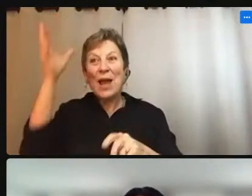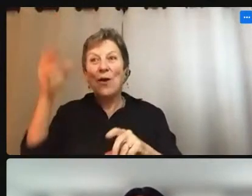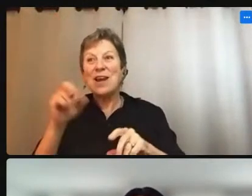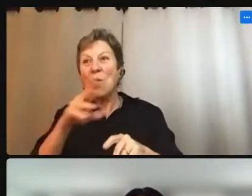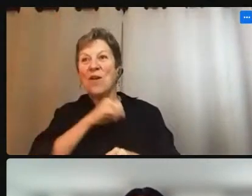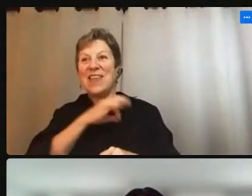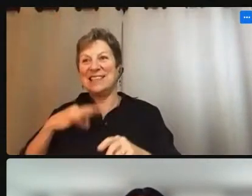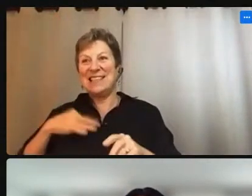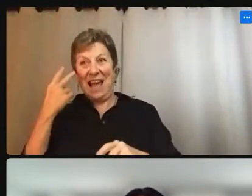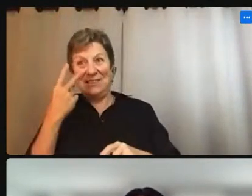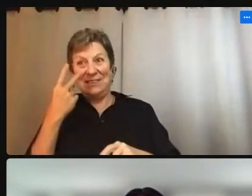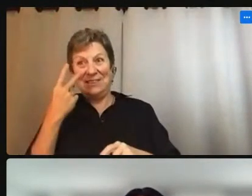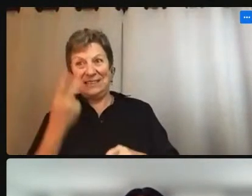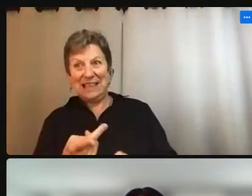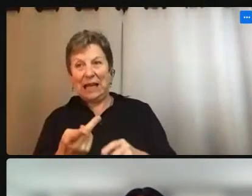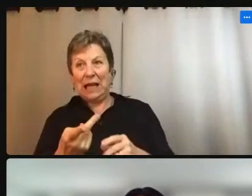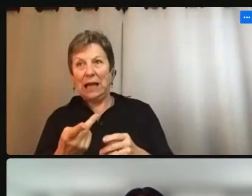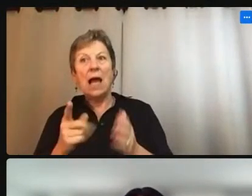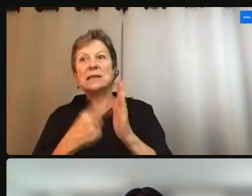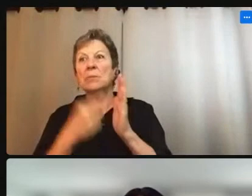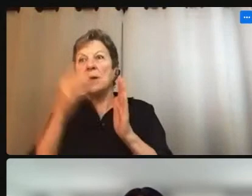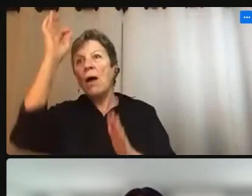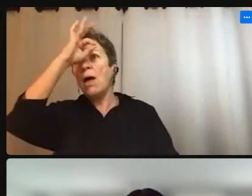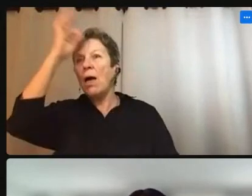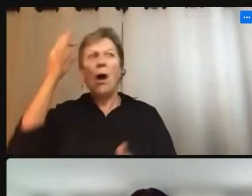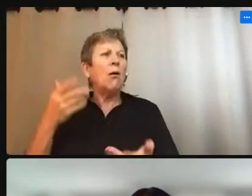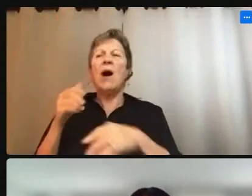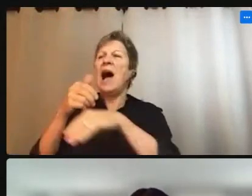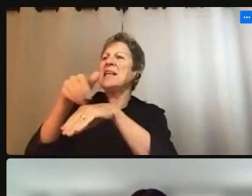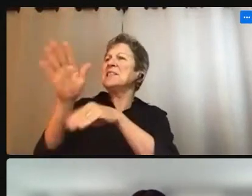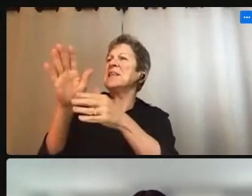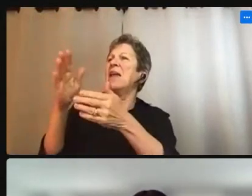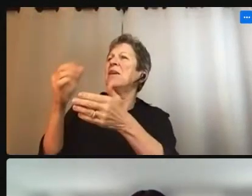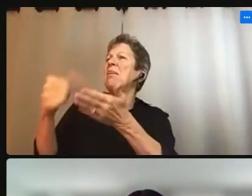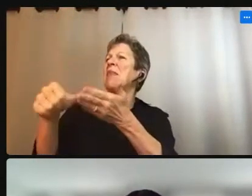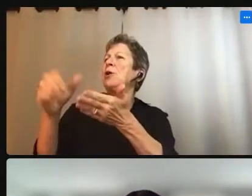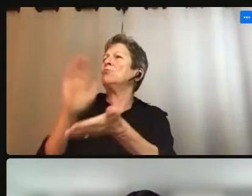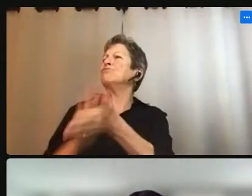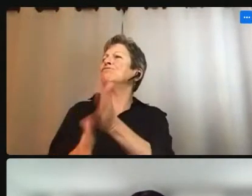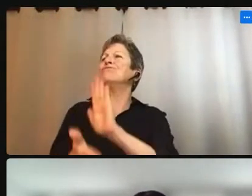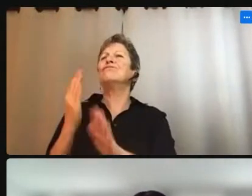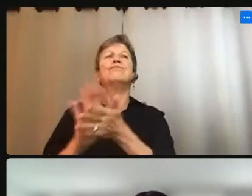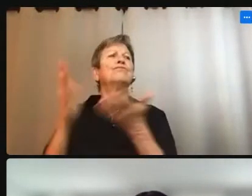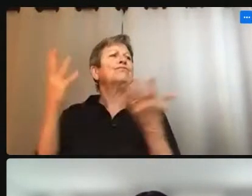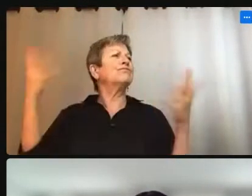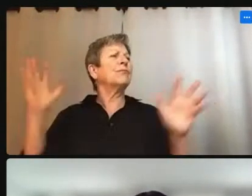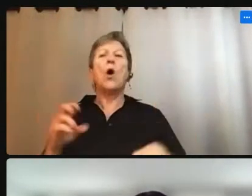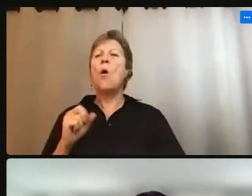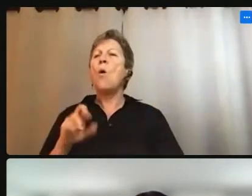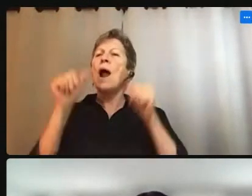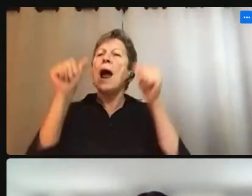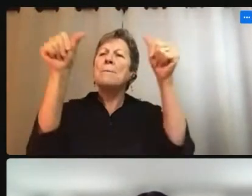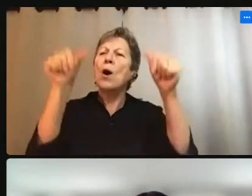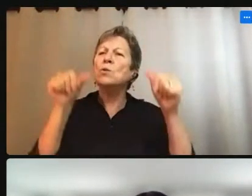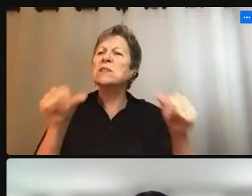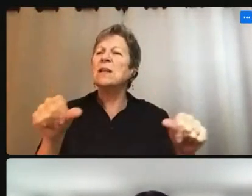SAID THE PARENT OR THE TEACHERS GET TO SEE THAT. HOW DO WE KNOW THEY GOT TO SEE